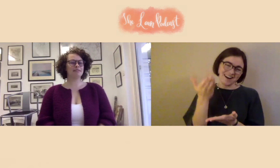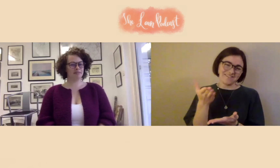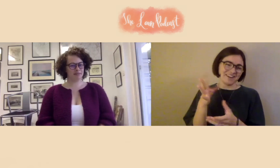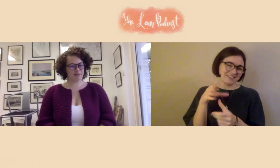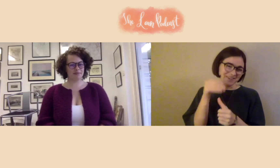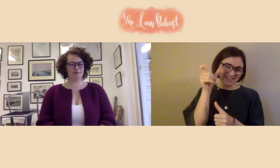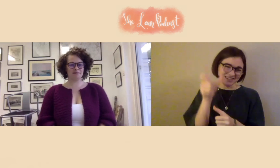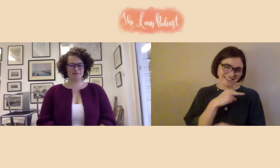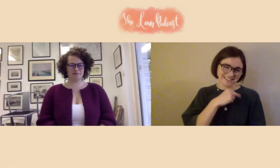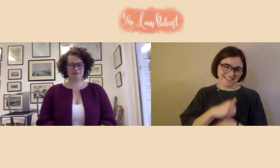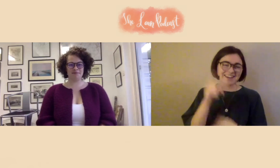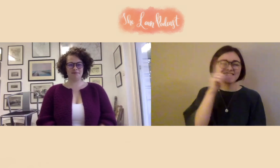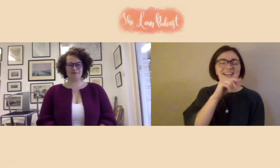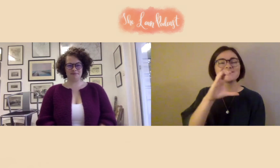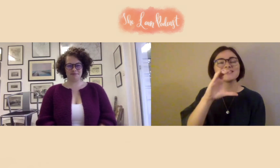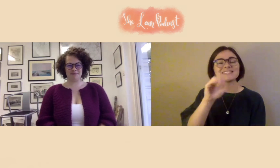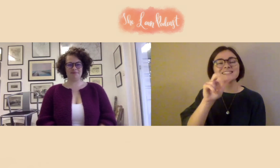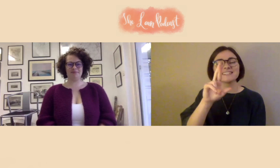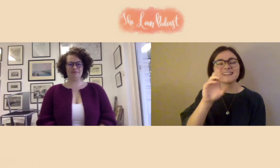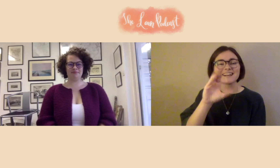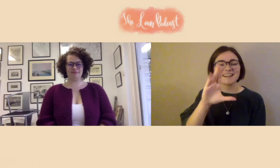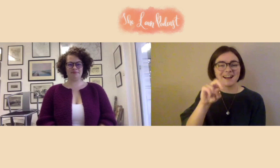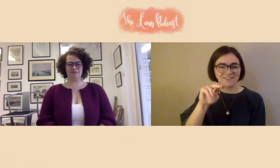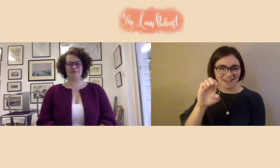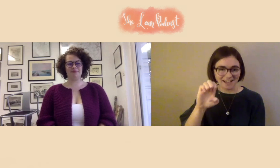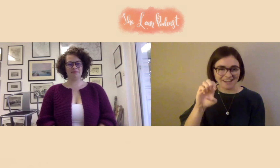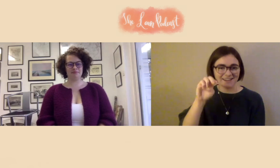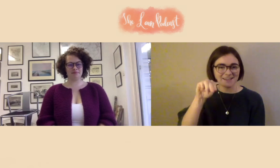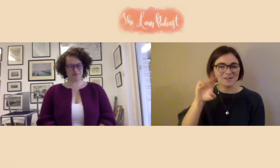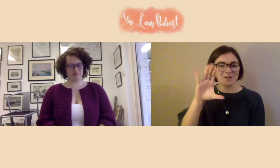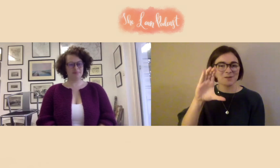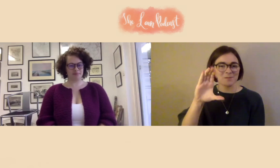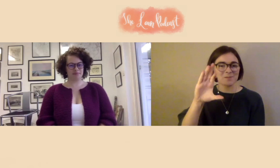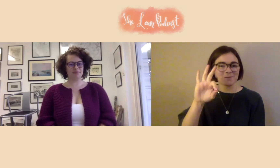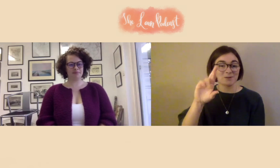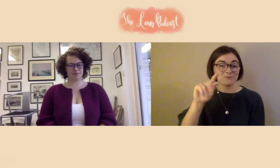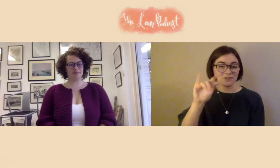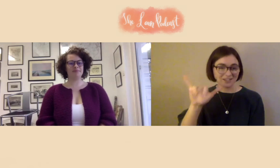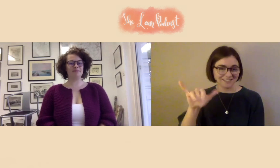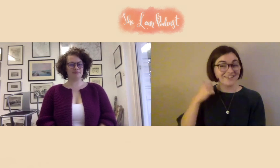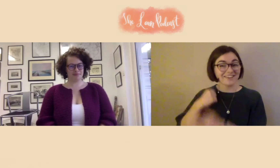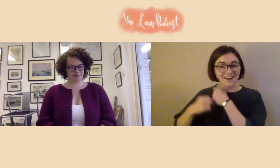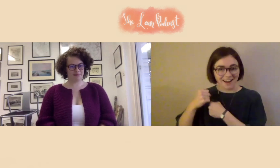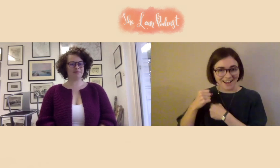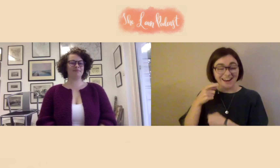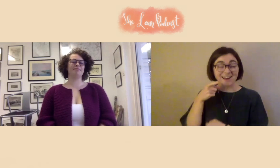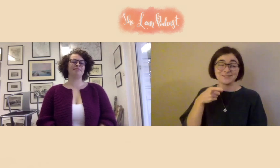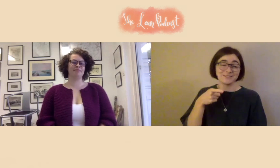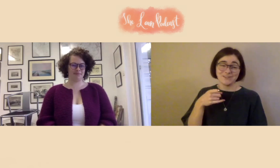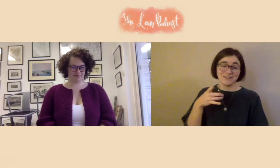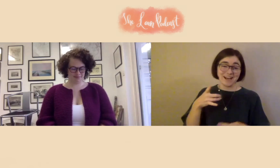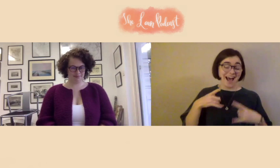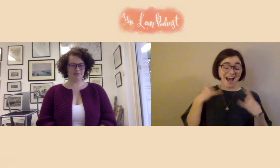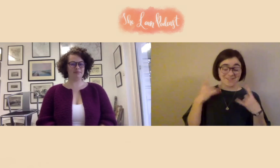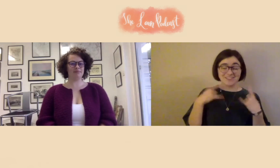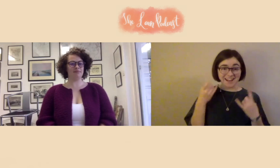Today's very special guest we should introduce is Caroline McCrotty, is going to be joining us. And we're so happy to have her here today